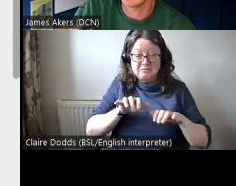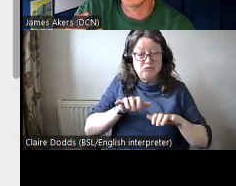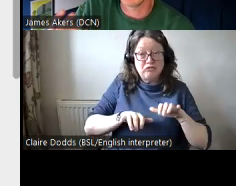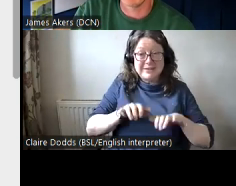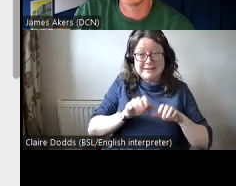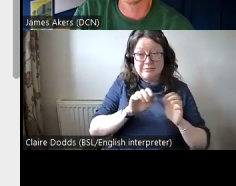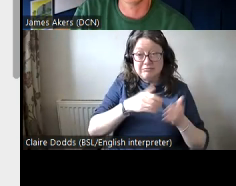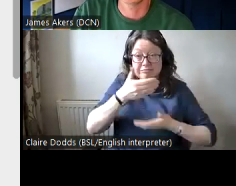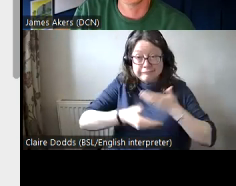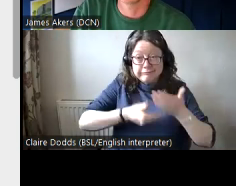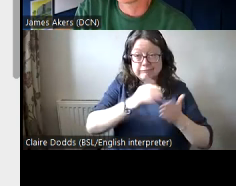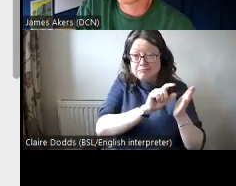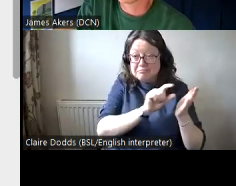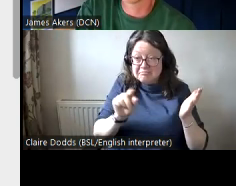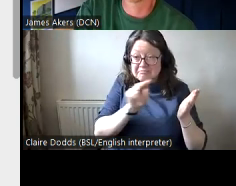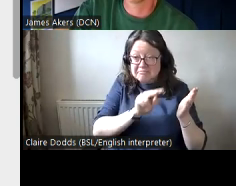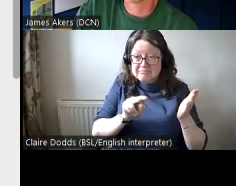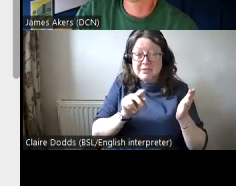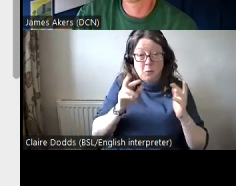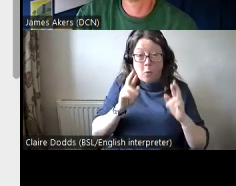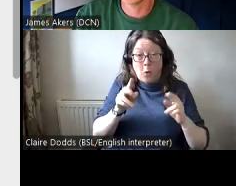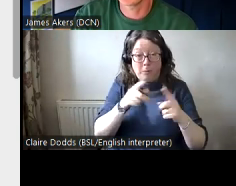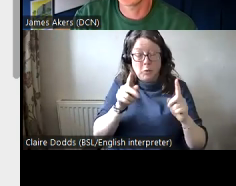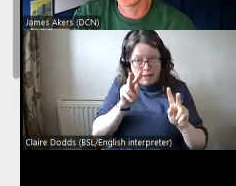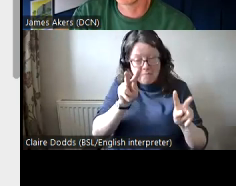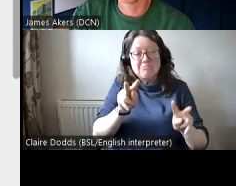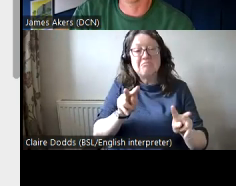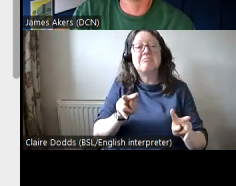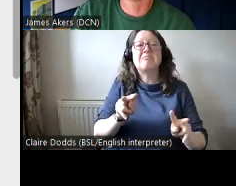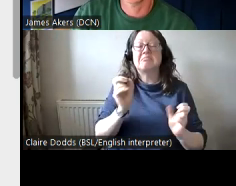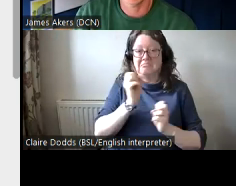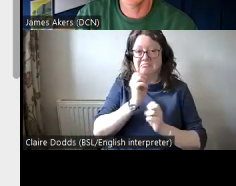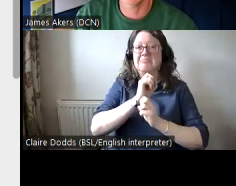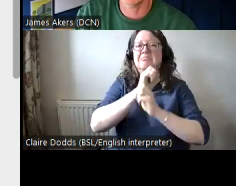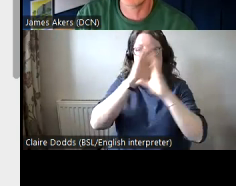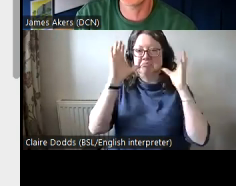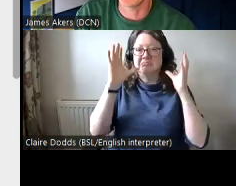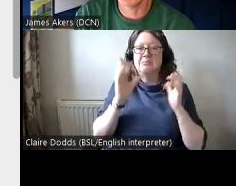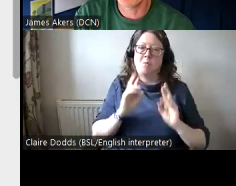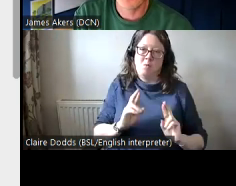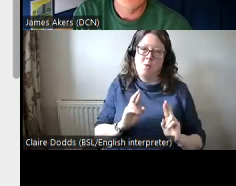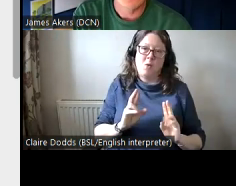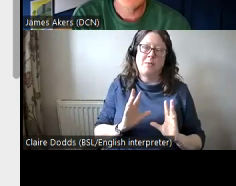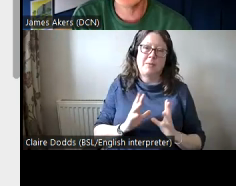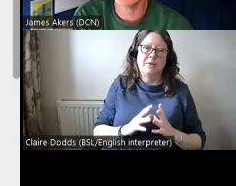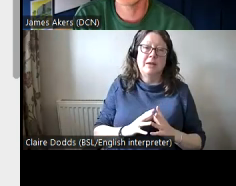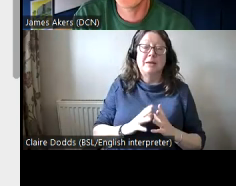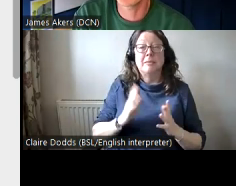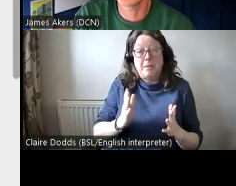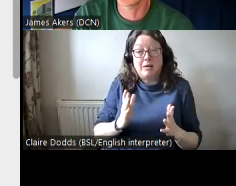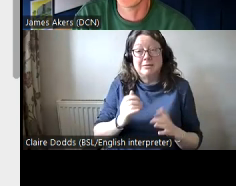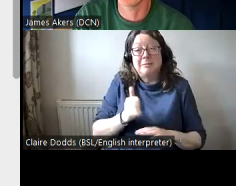you'll be able to use it and understand how to use it. Essentially, if you are logged in with the Google account